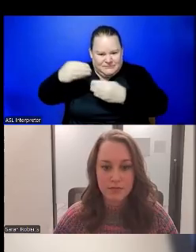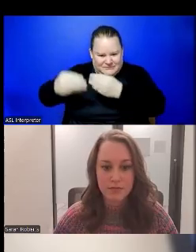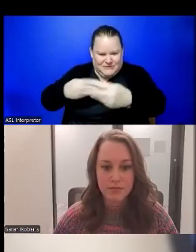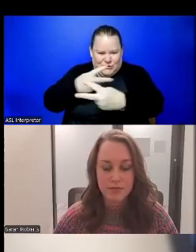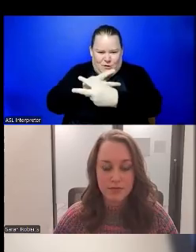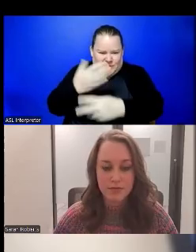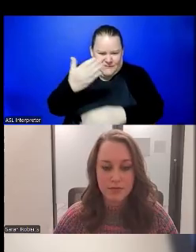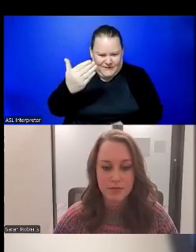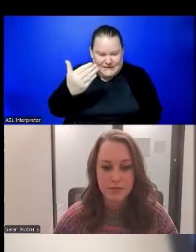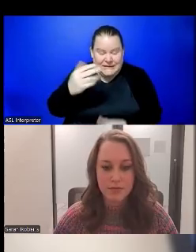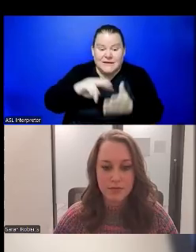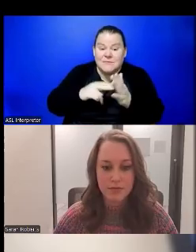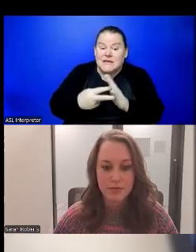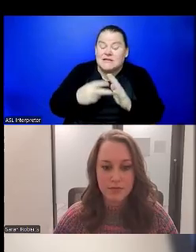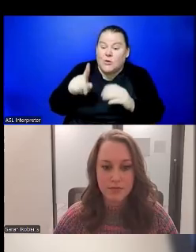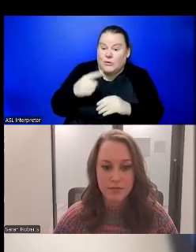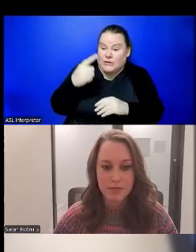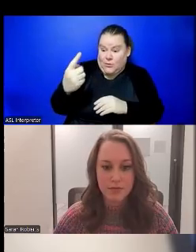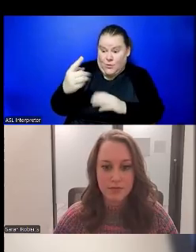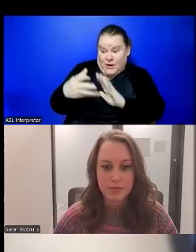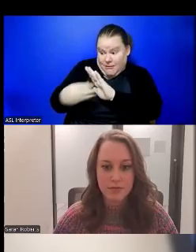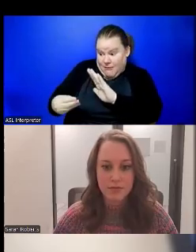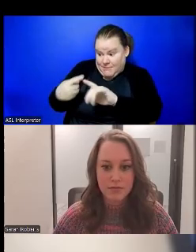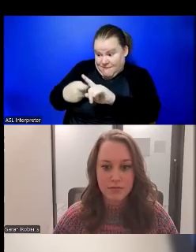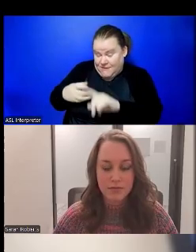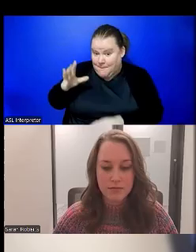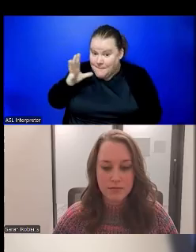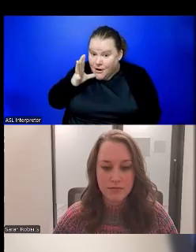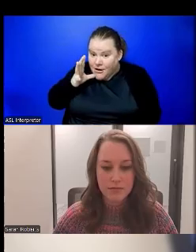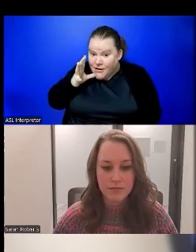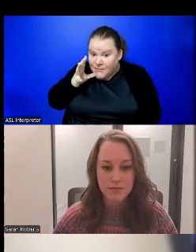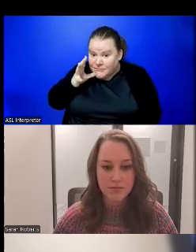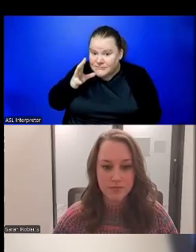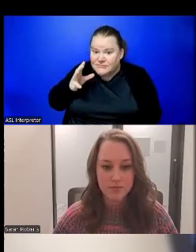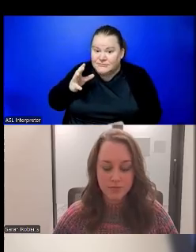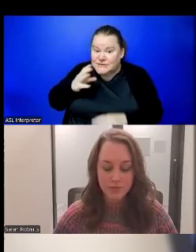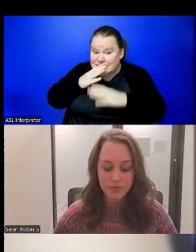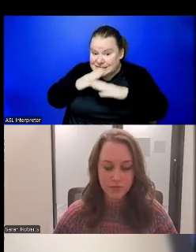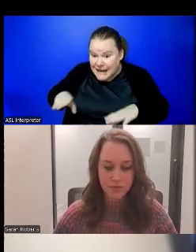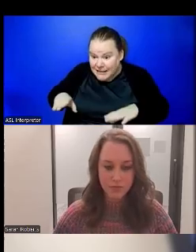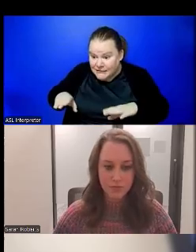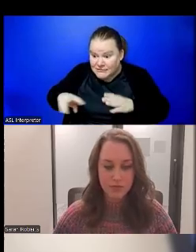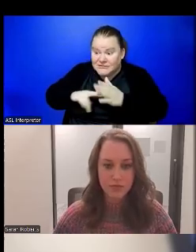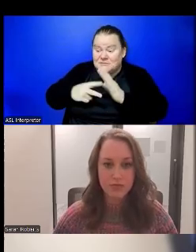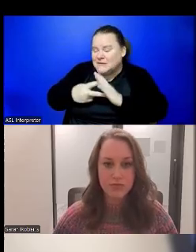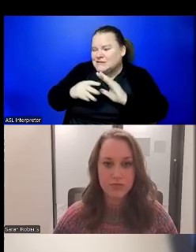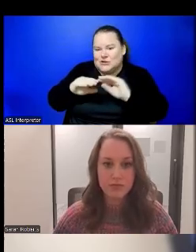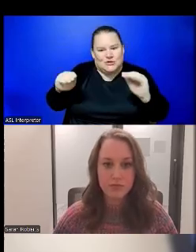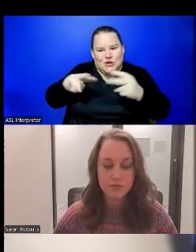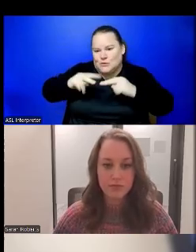copy of these genes coming from the maternal chromosome, which is being silenced, and therefore there's no gene expression. In